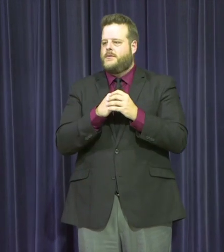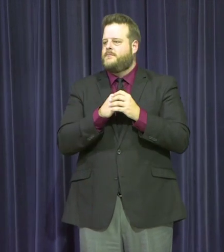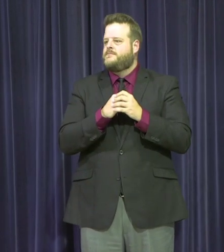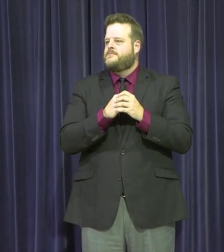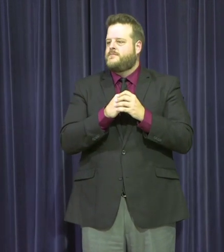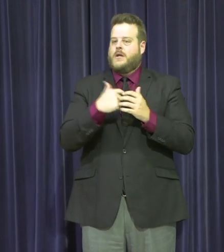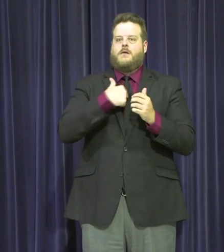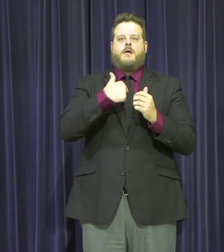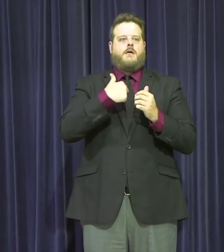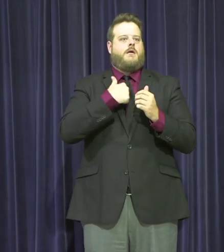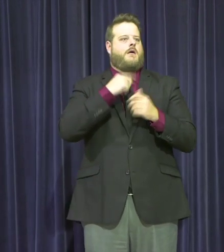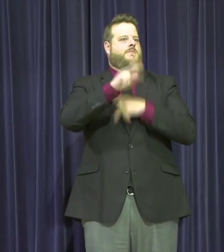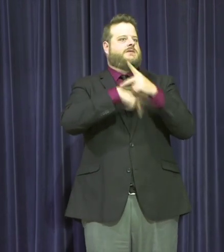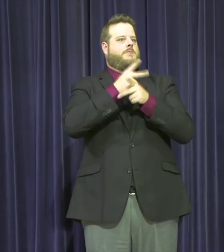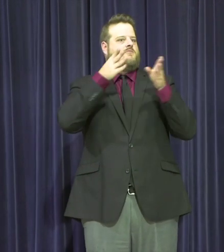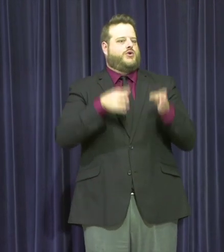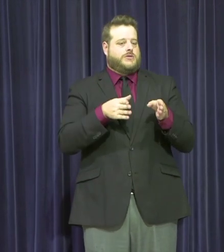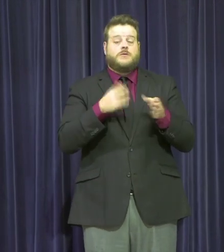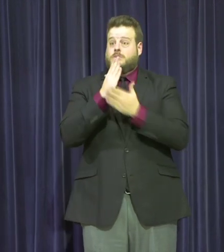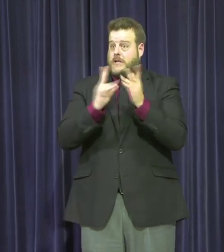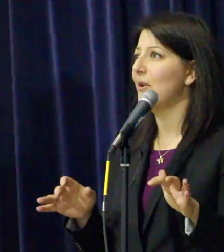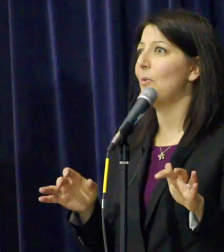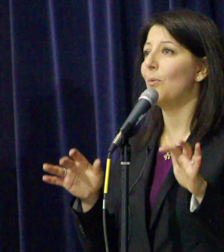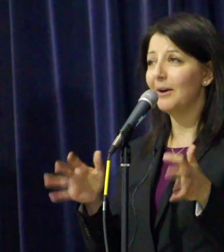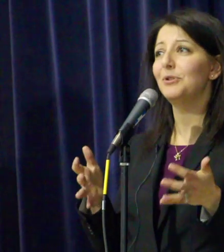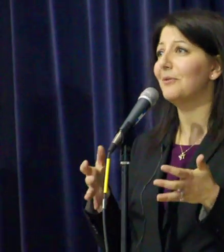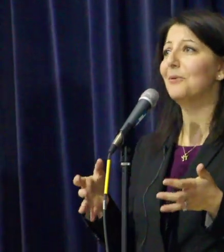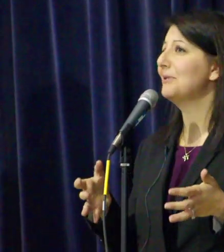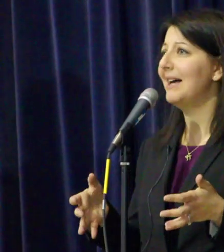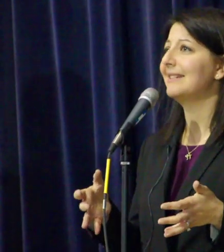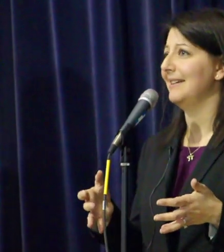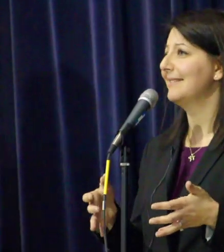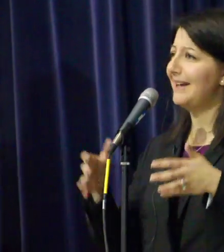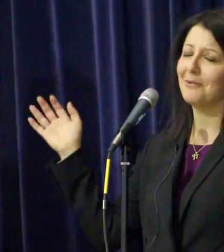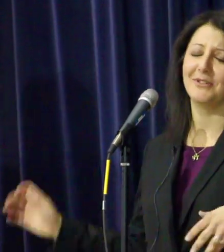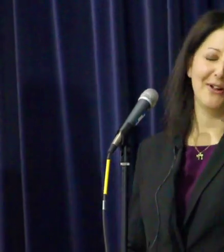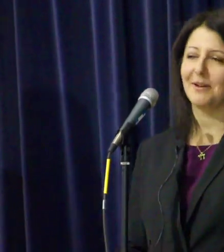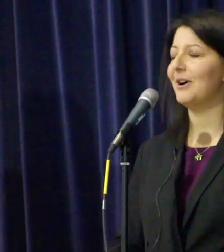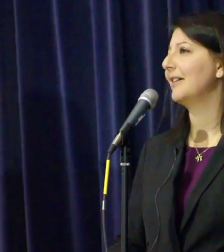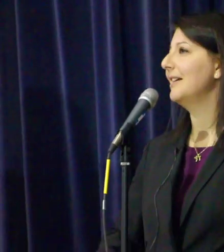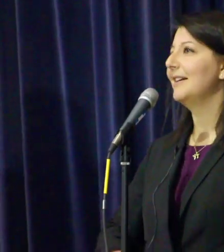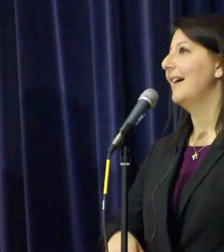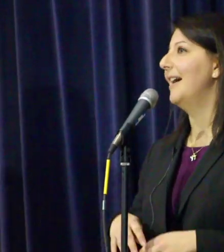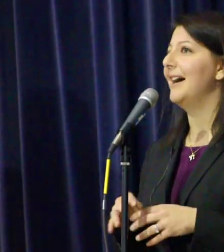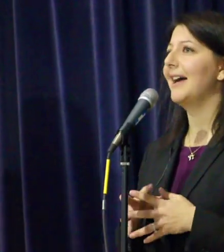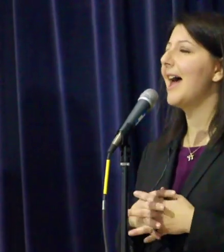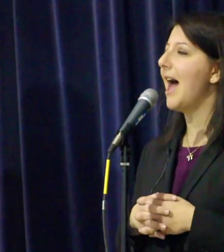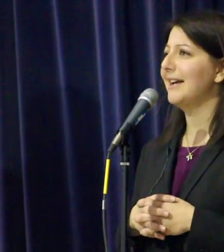I'm the kind of person, some people said " why would you ever go into medicine, it's terrible, its falling apart".